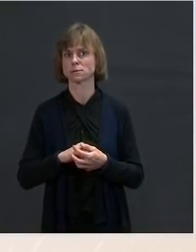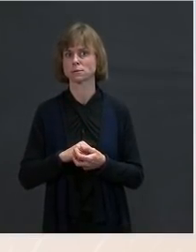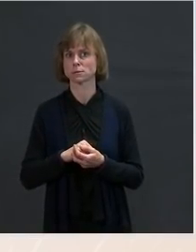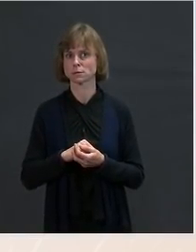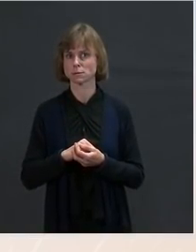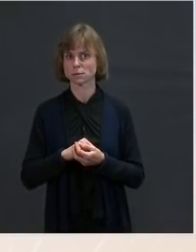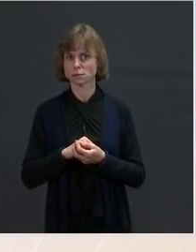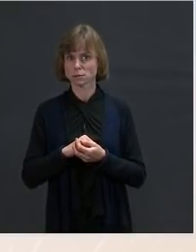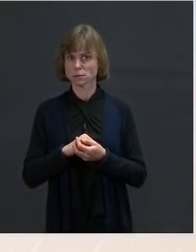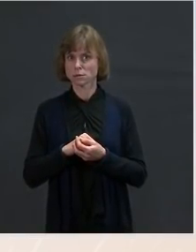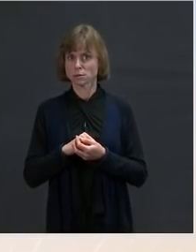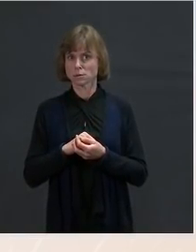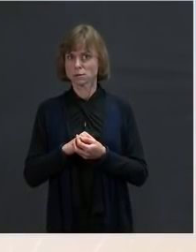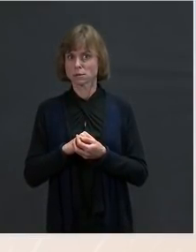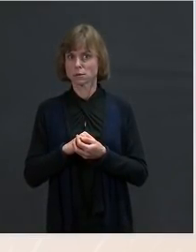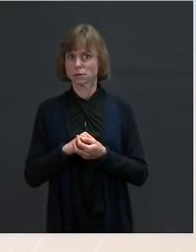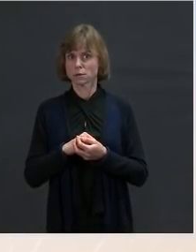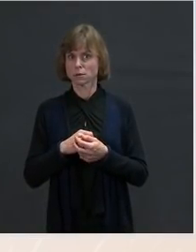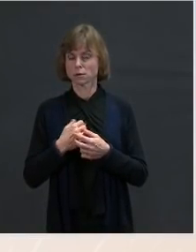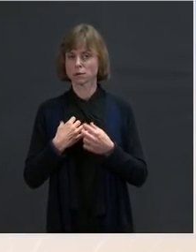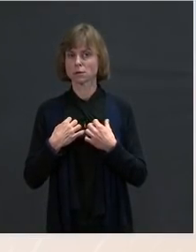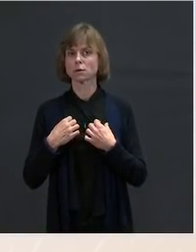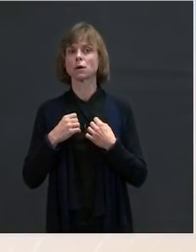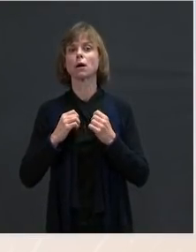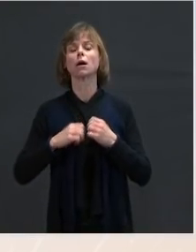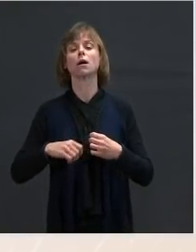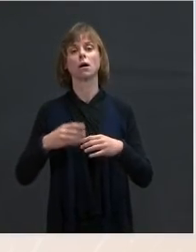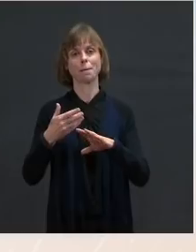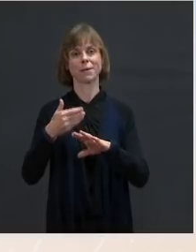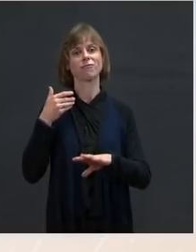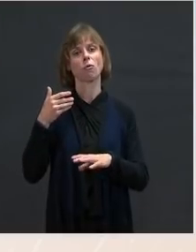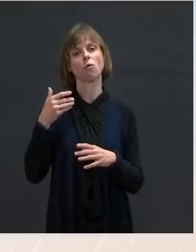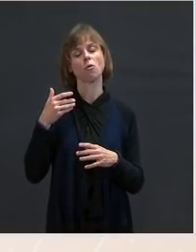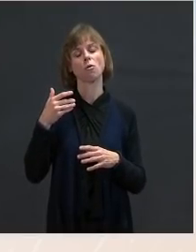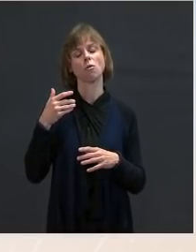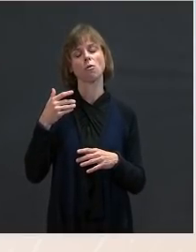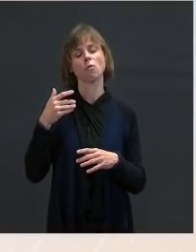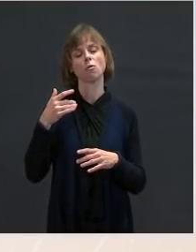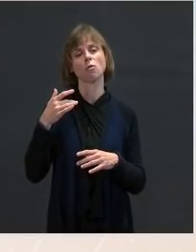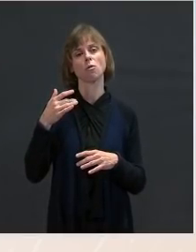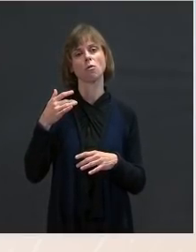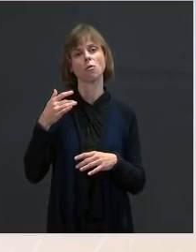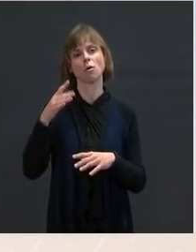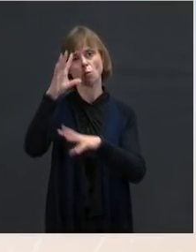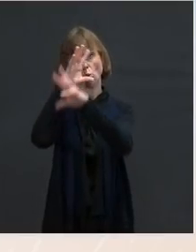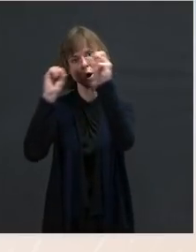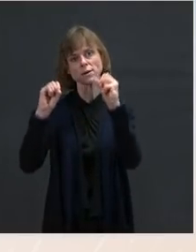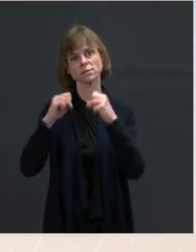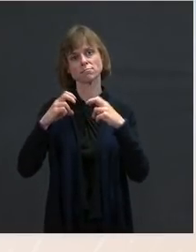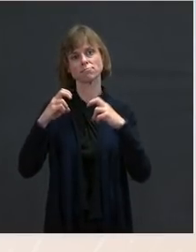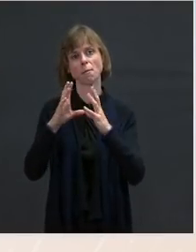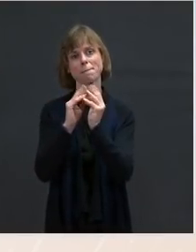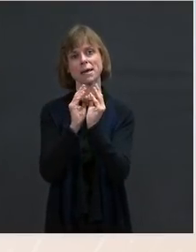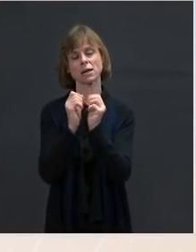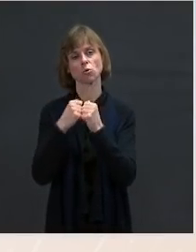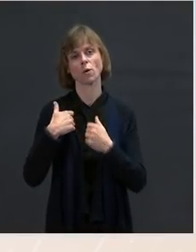meeting with Prime Minister Justin Trudeau. So he's asking: What commitments is the President